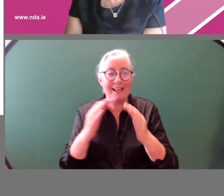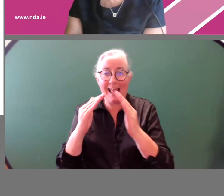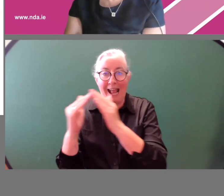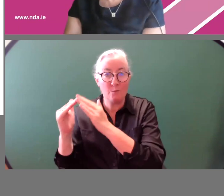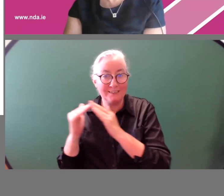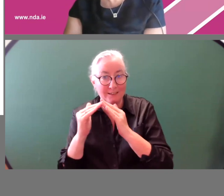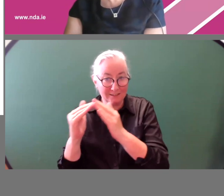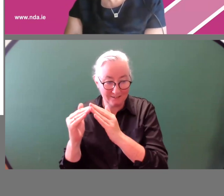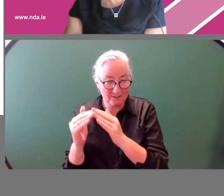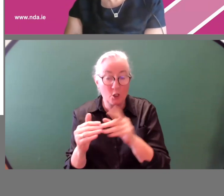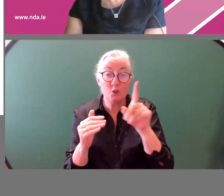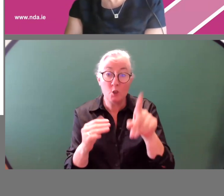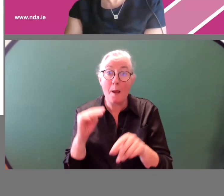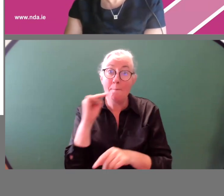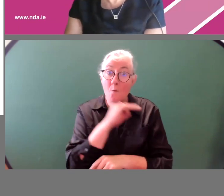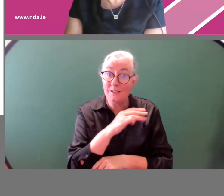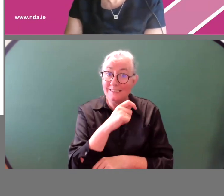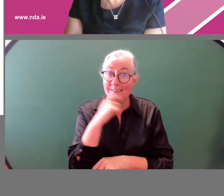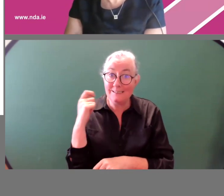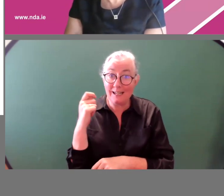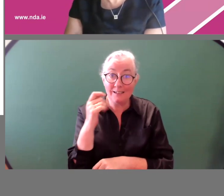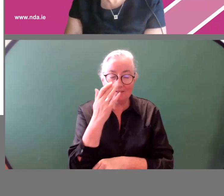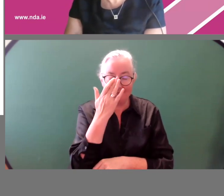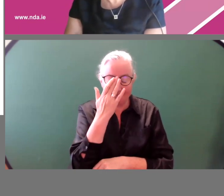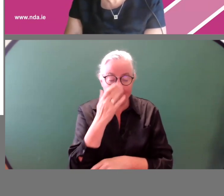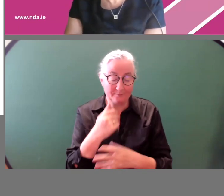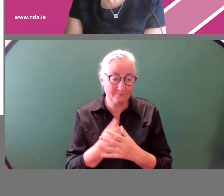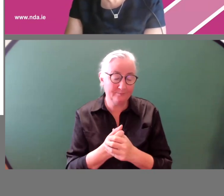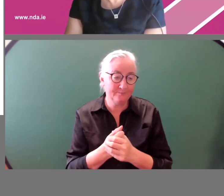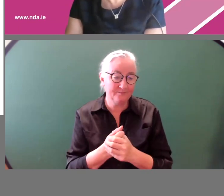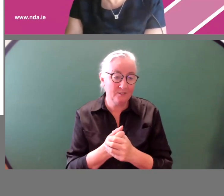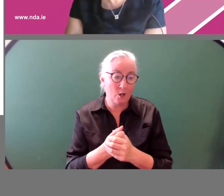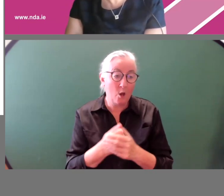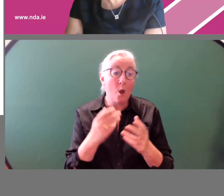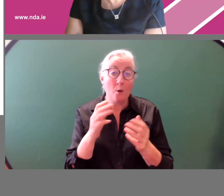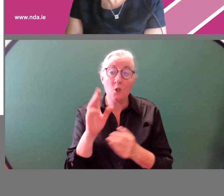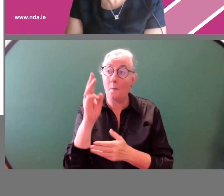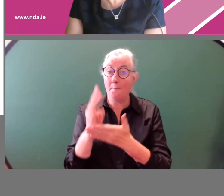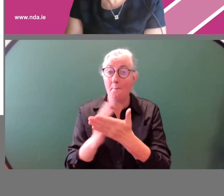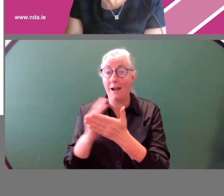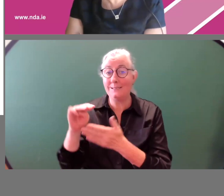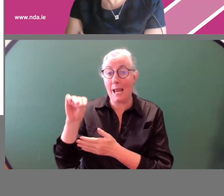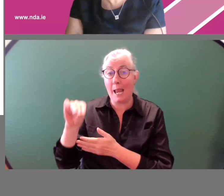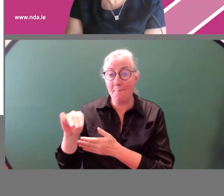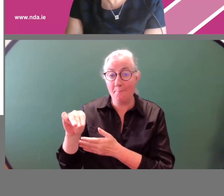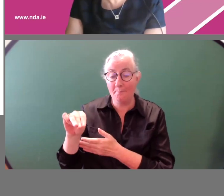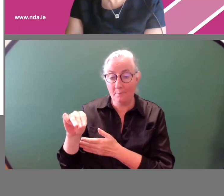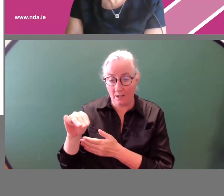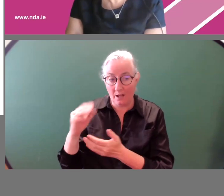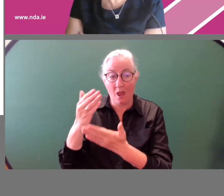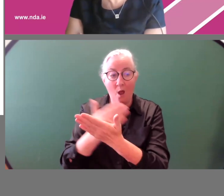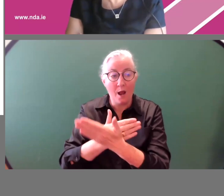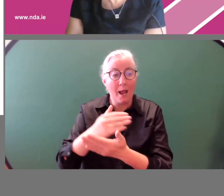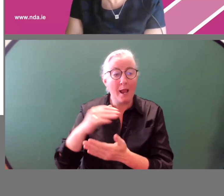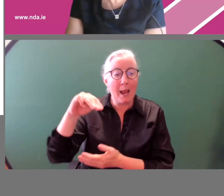suppose it’s important to say that when we look at Part M, the main regulation M1 says adequate